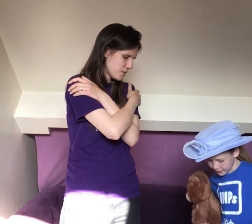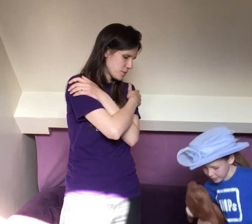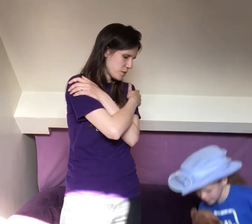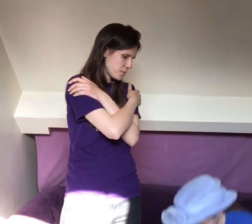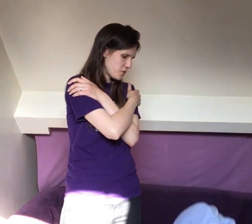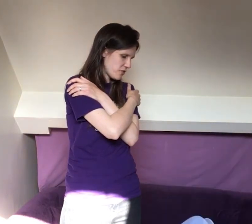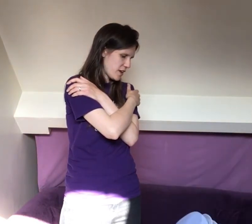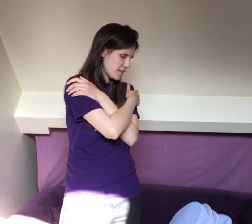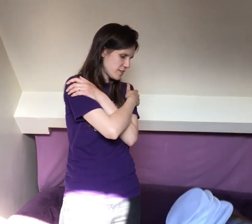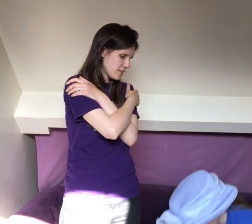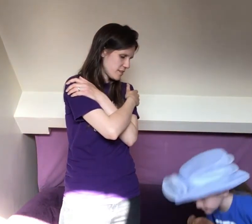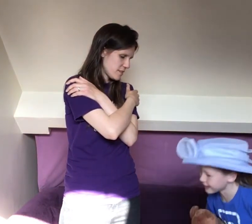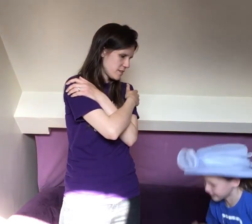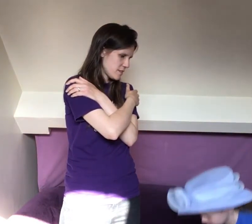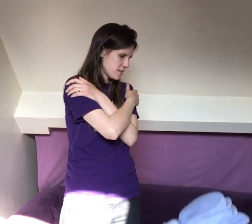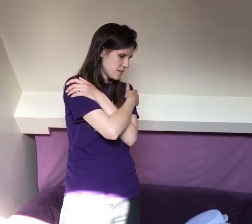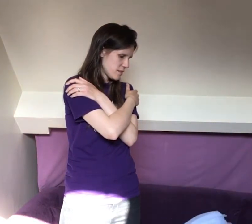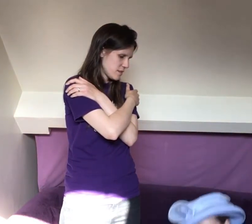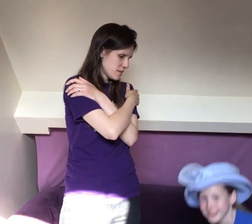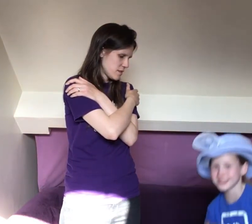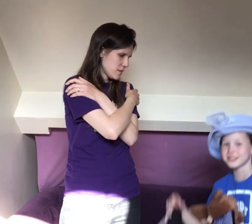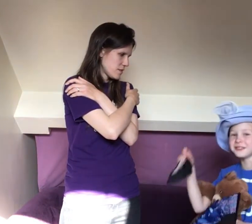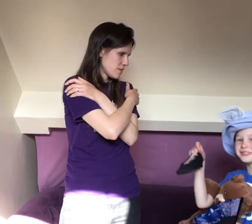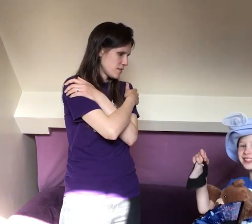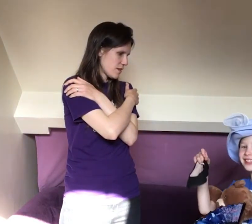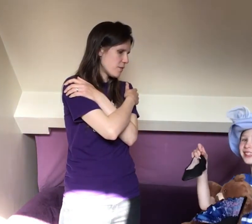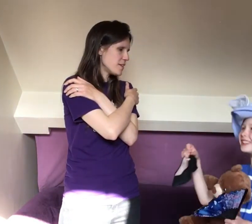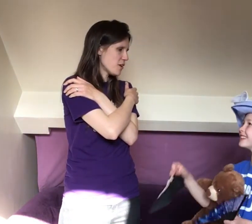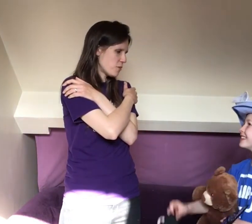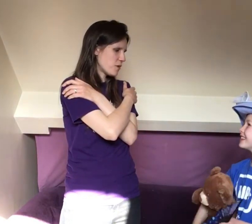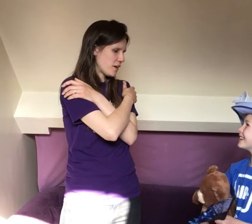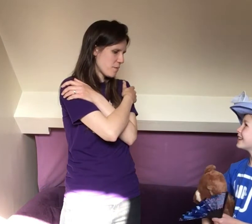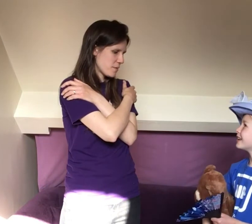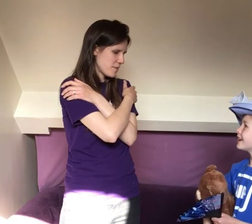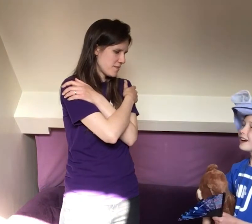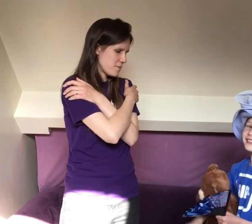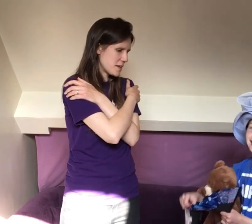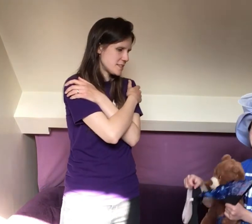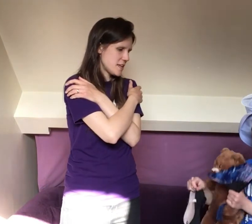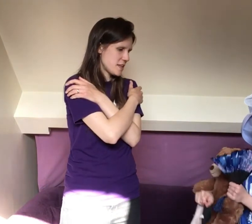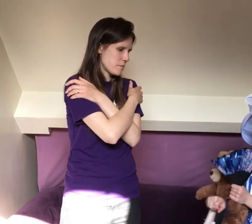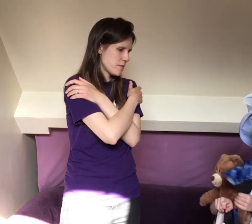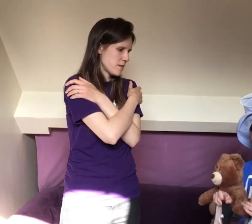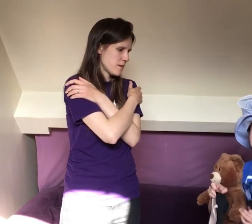You want to put them on your feet? Shoes. Oh, why don’t you hold one up… OK… then we can see them.